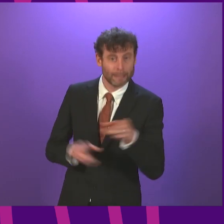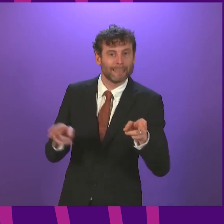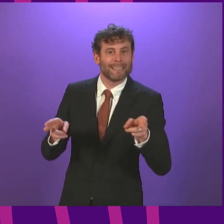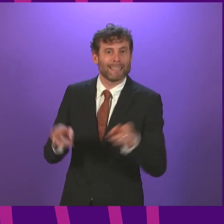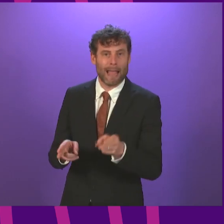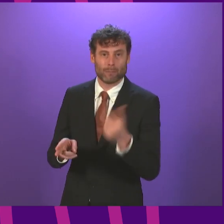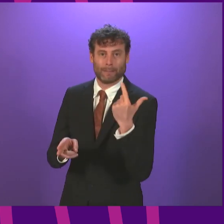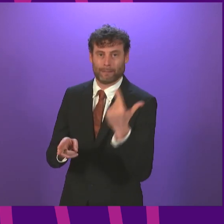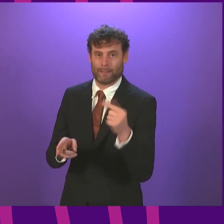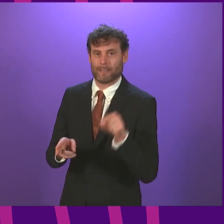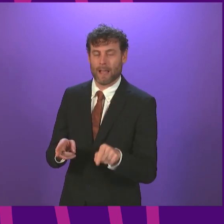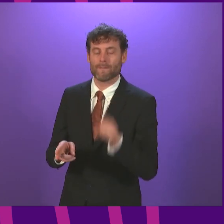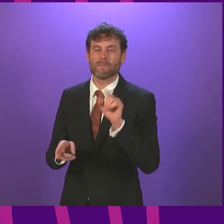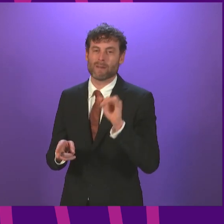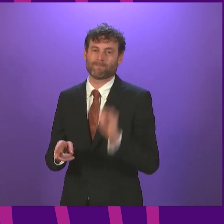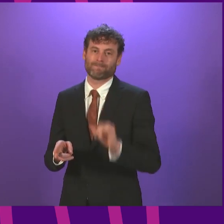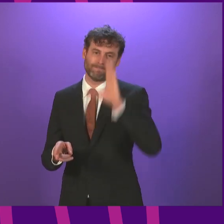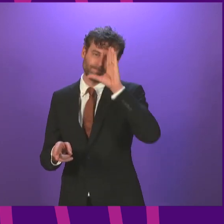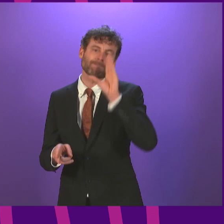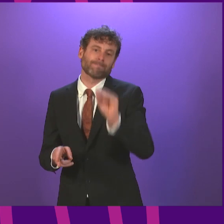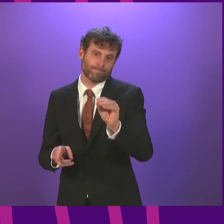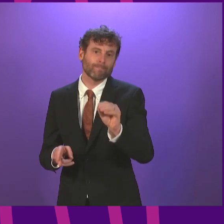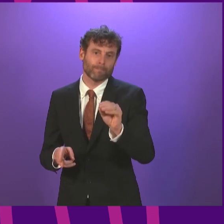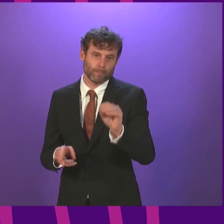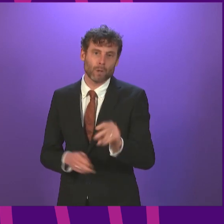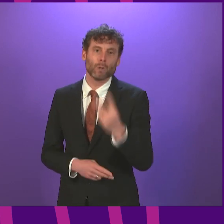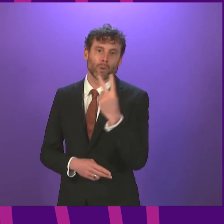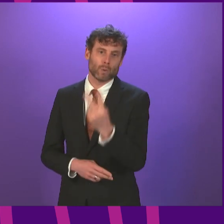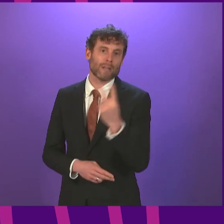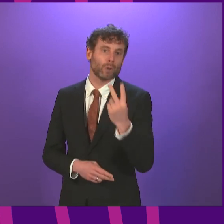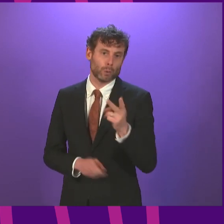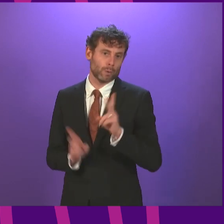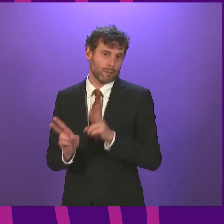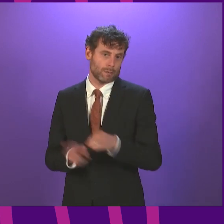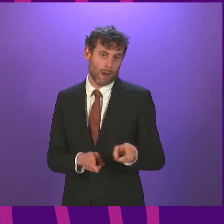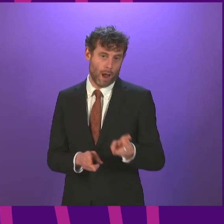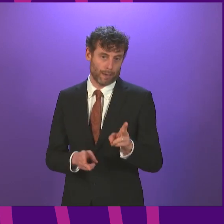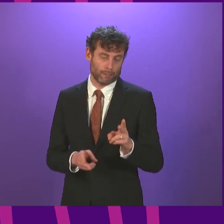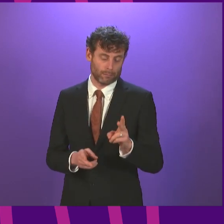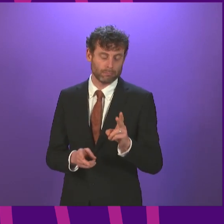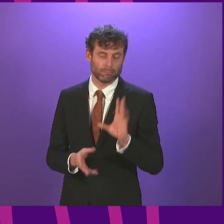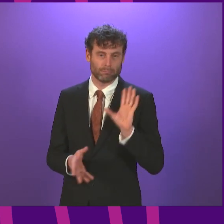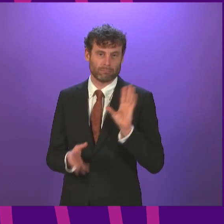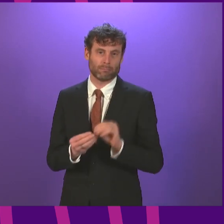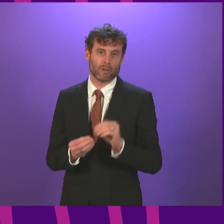I regret to report that a further 22 deaths have been registered of people who first tested